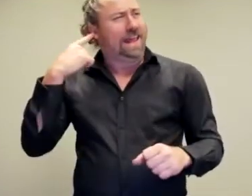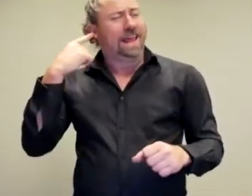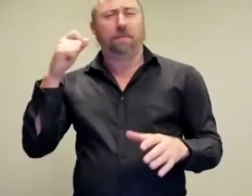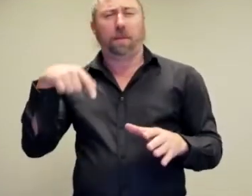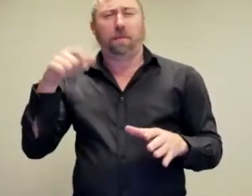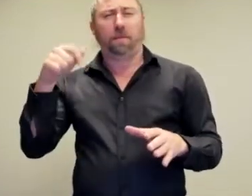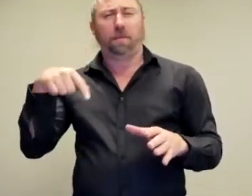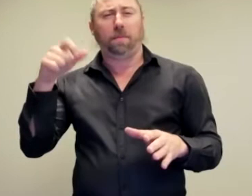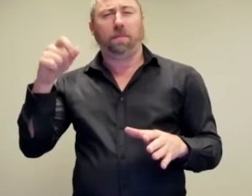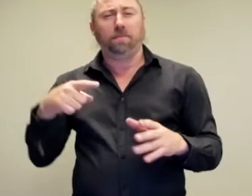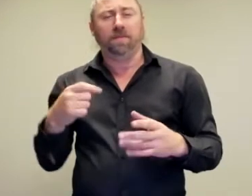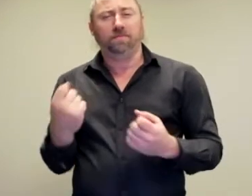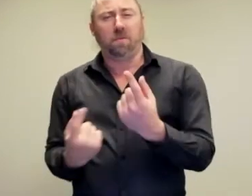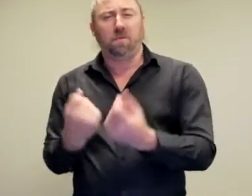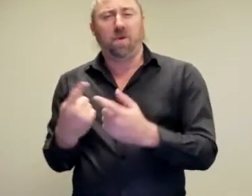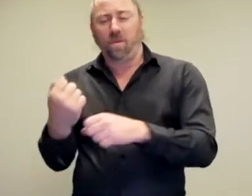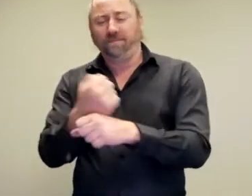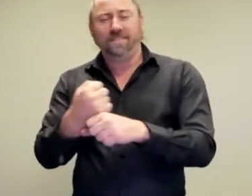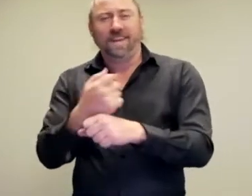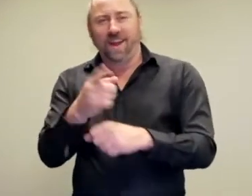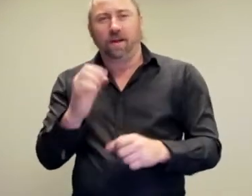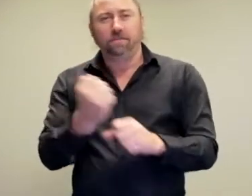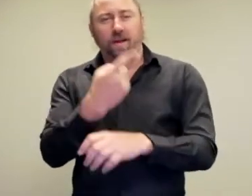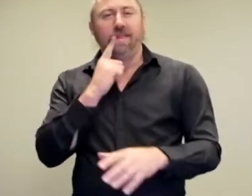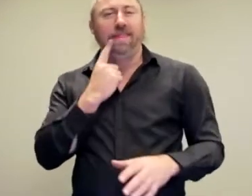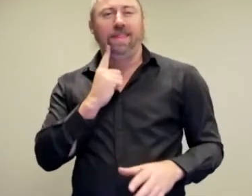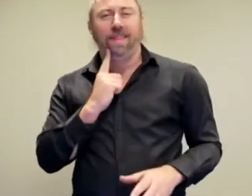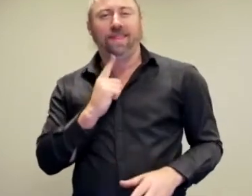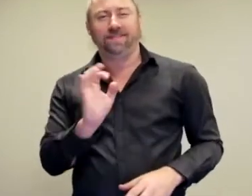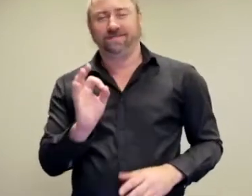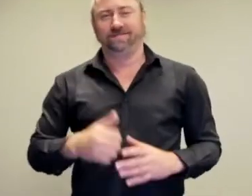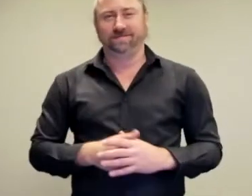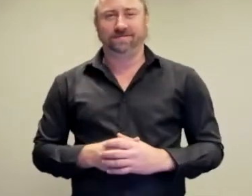of this brewing coffee. Brewing palette, I should say.